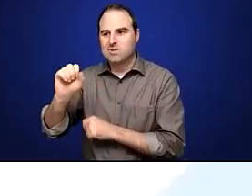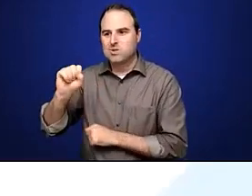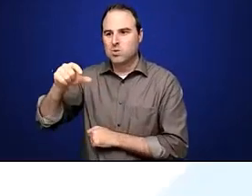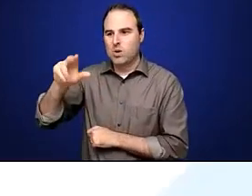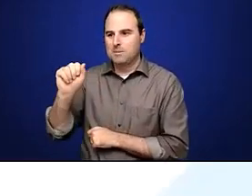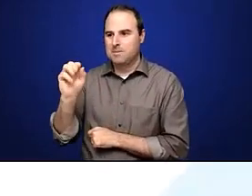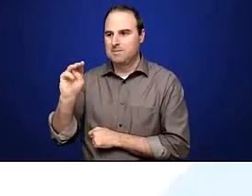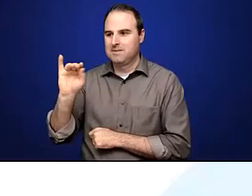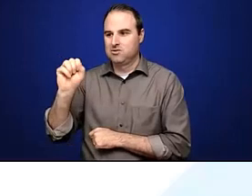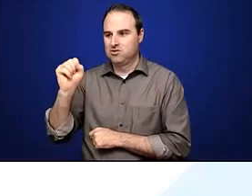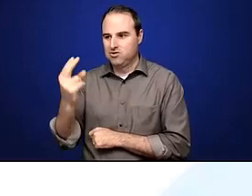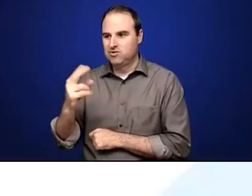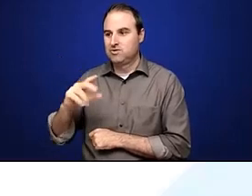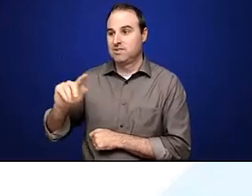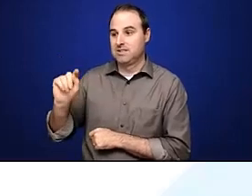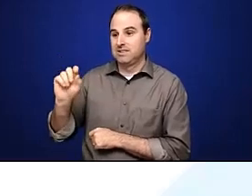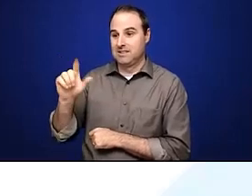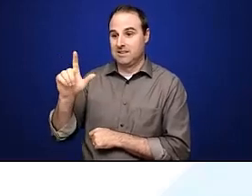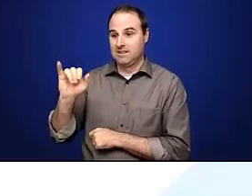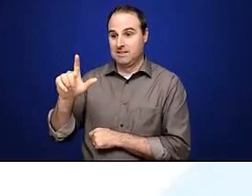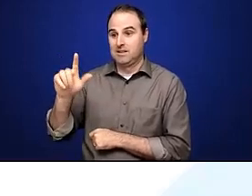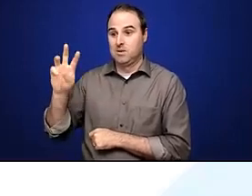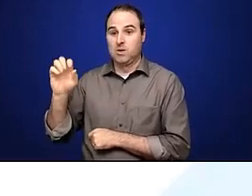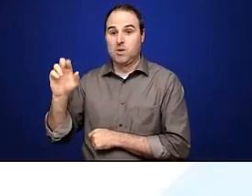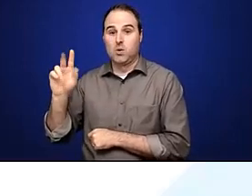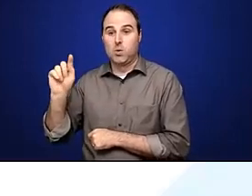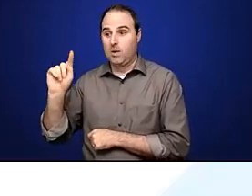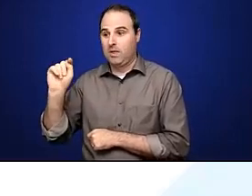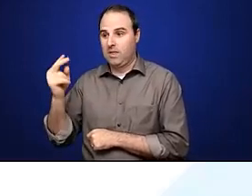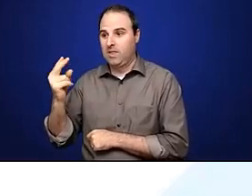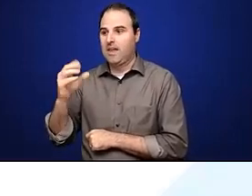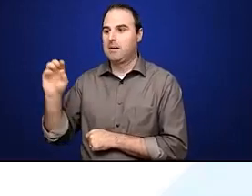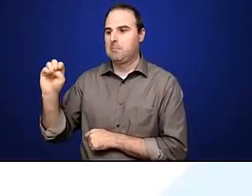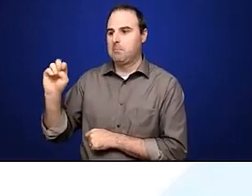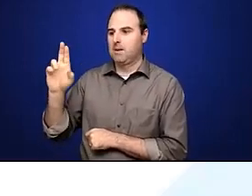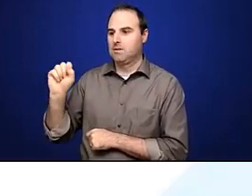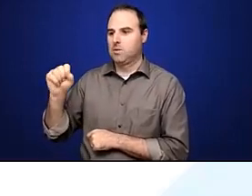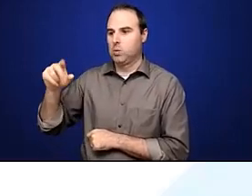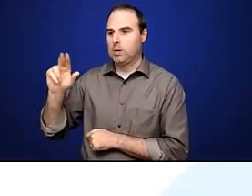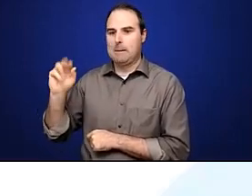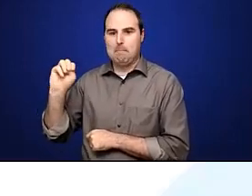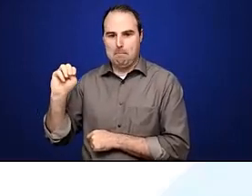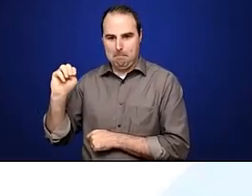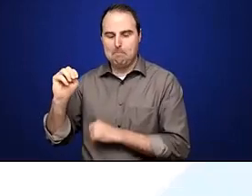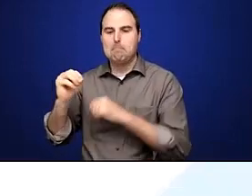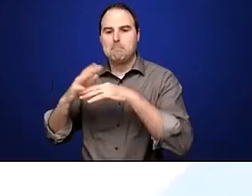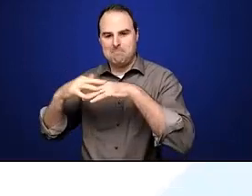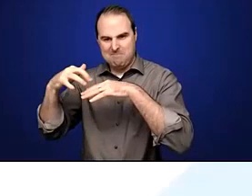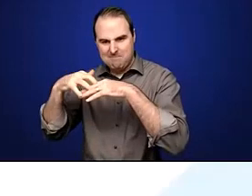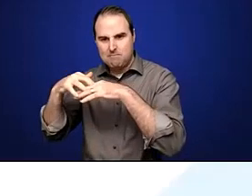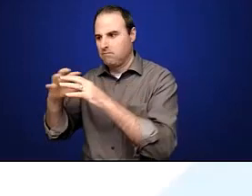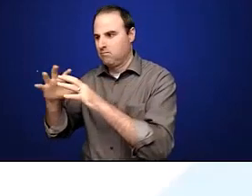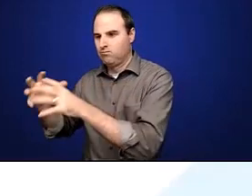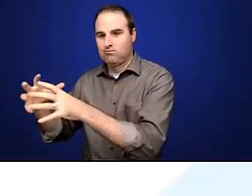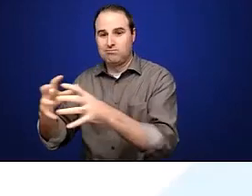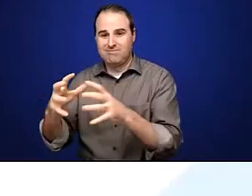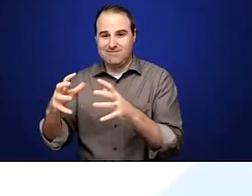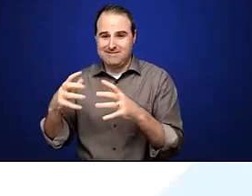and Musqueam First Nations. And just wanted to show gratitude to be able to live and play and learn on these areas,